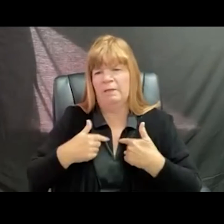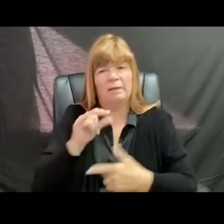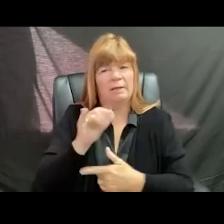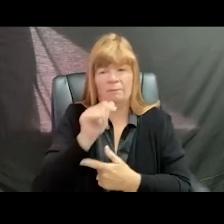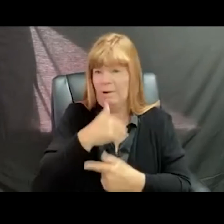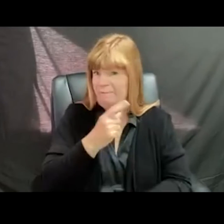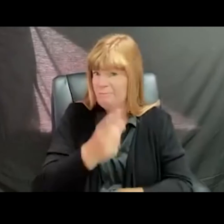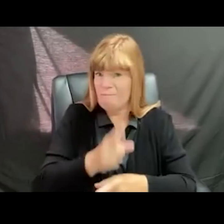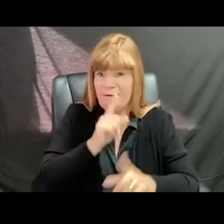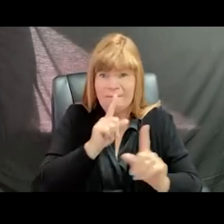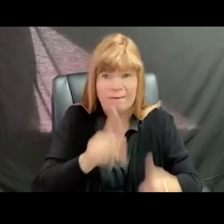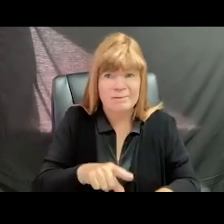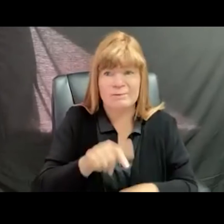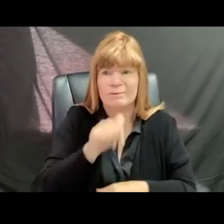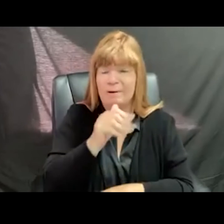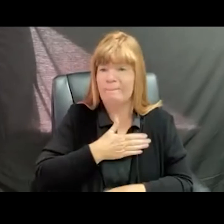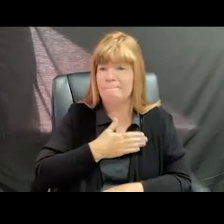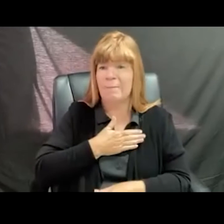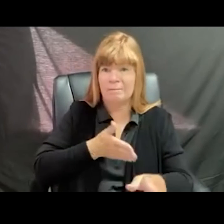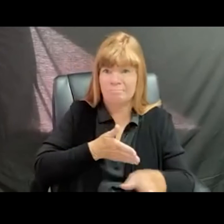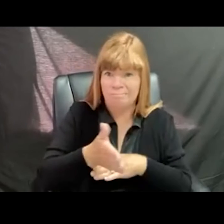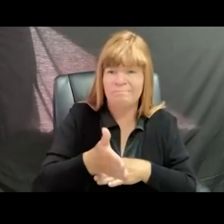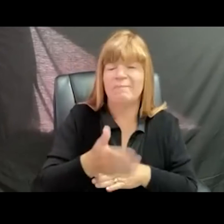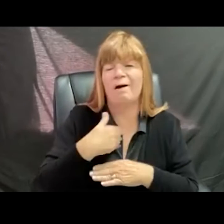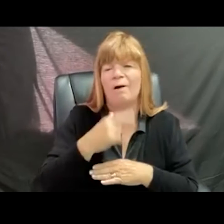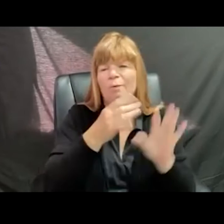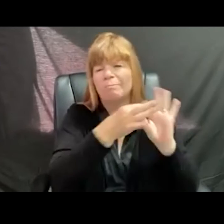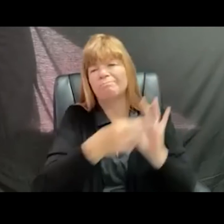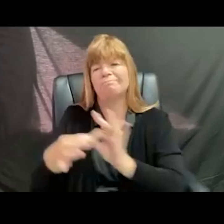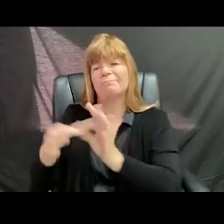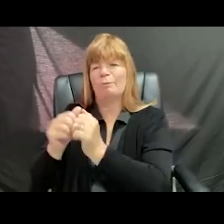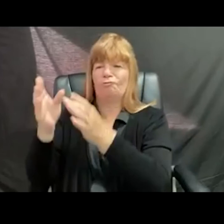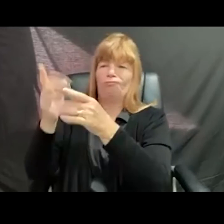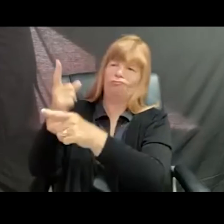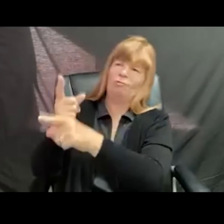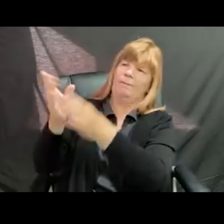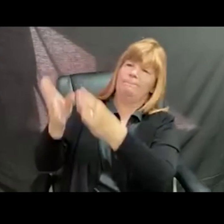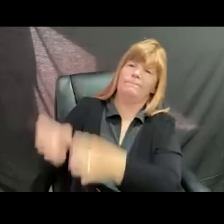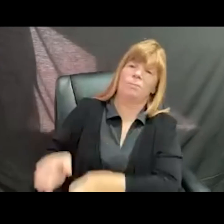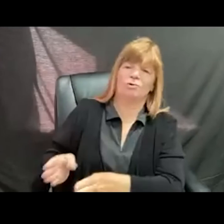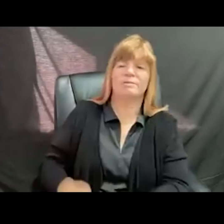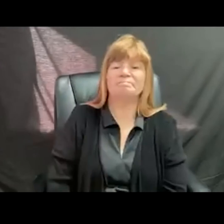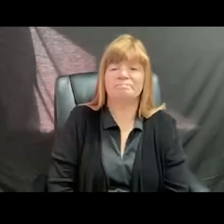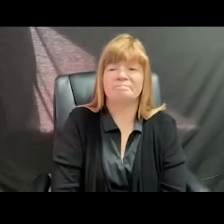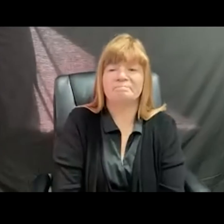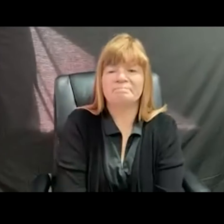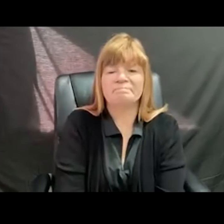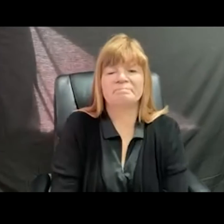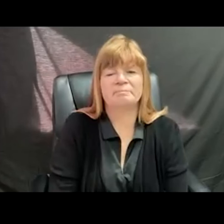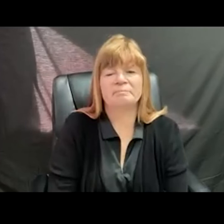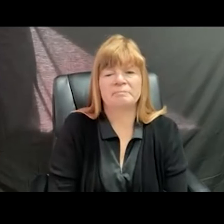or it's not in my area I obviously will connect you with the right people to get that started